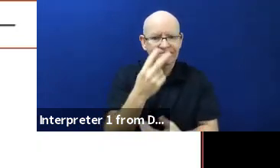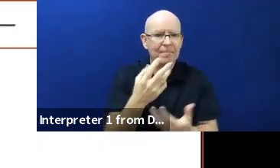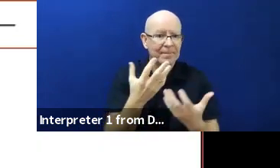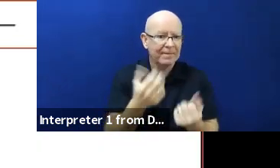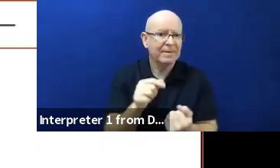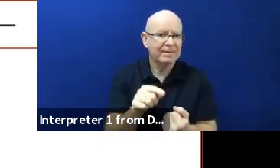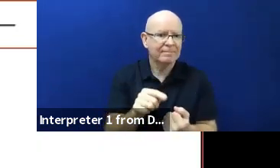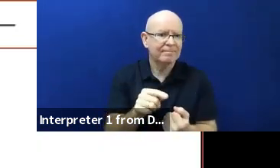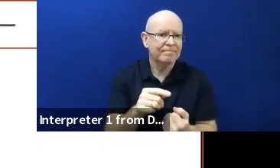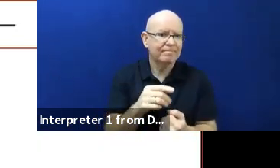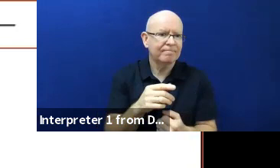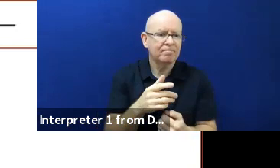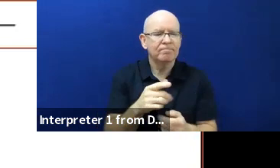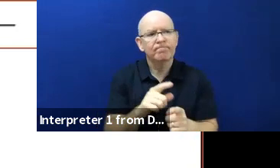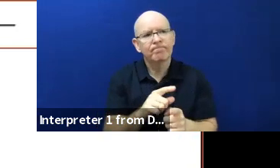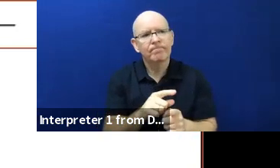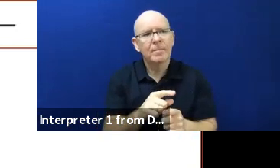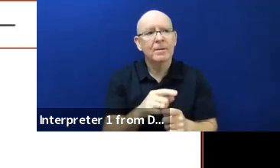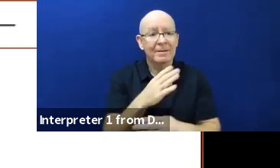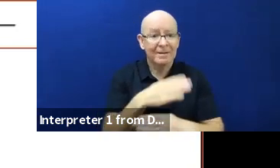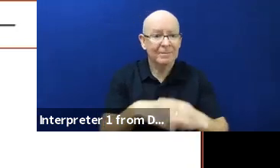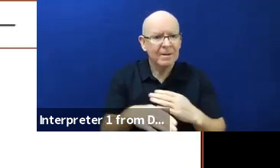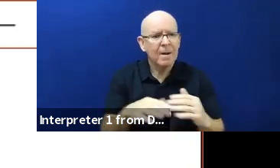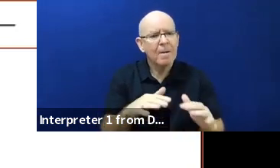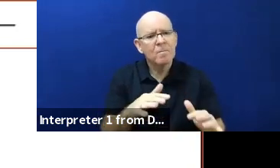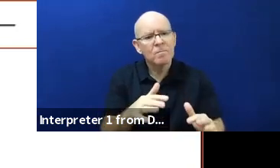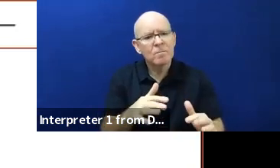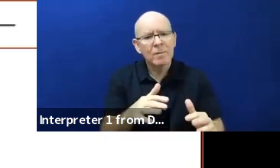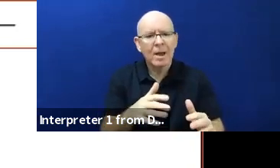In the past three decades after the first disability law enacted in 1991,